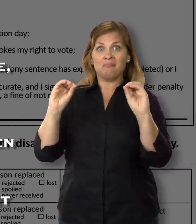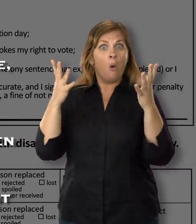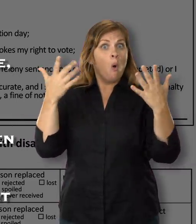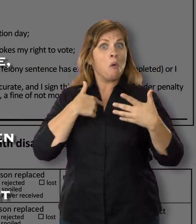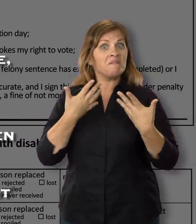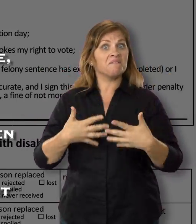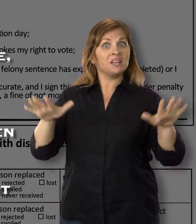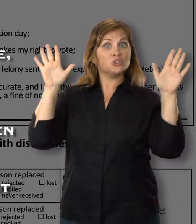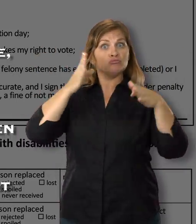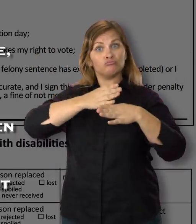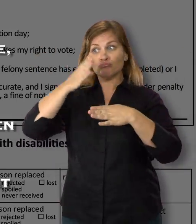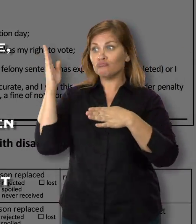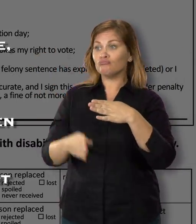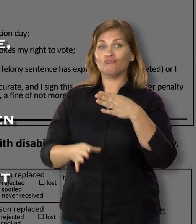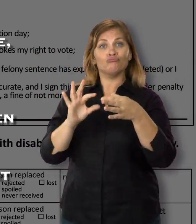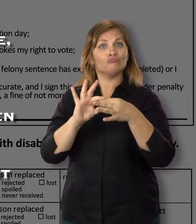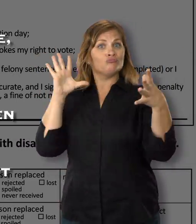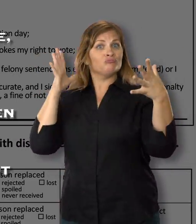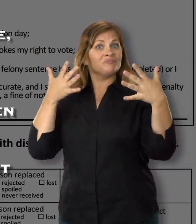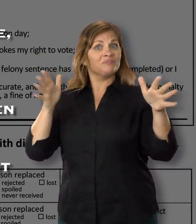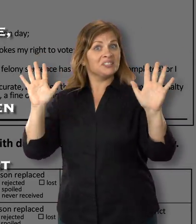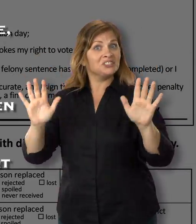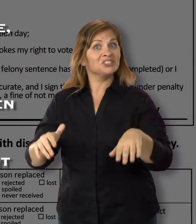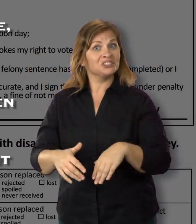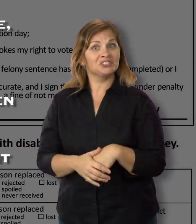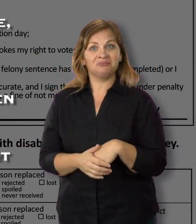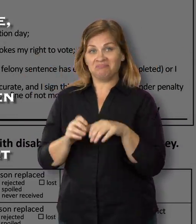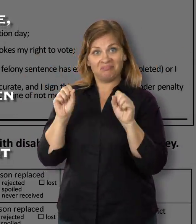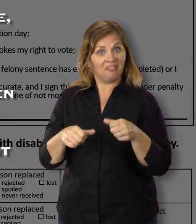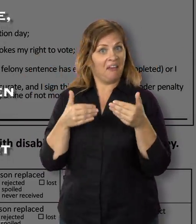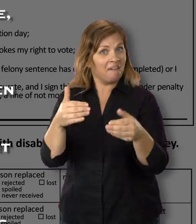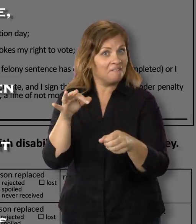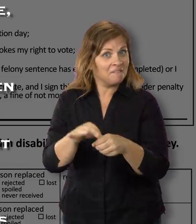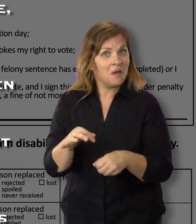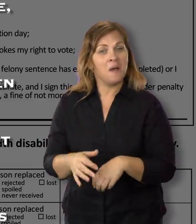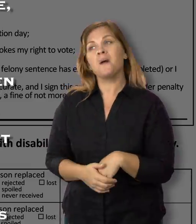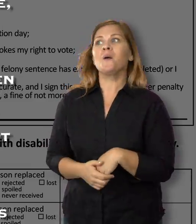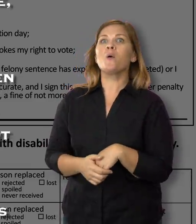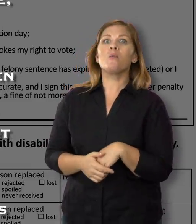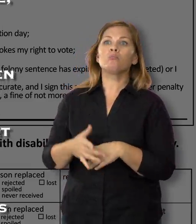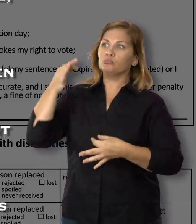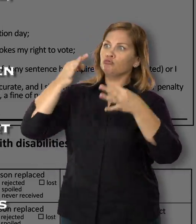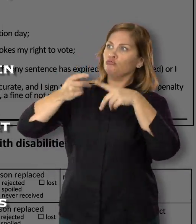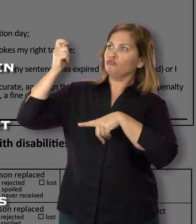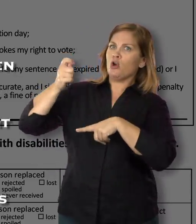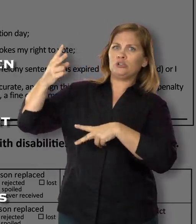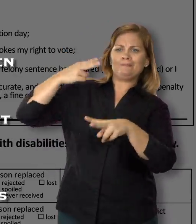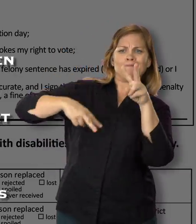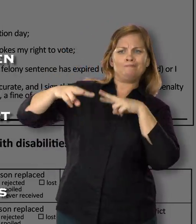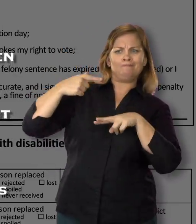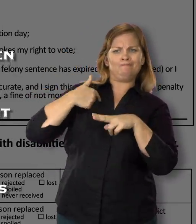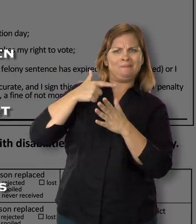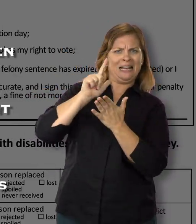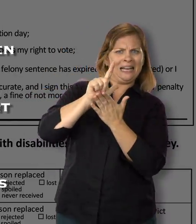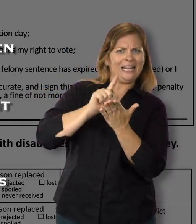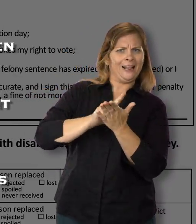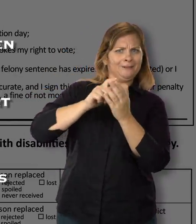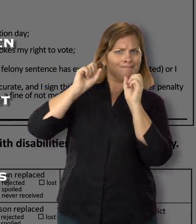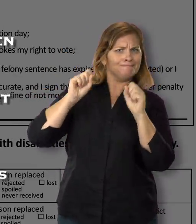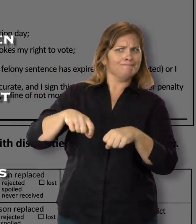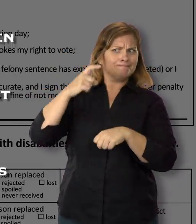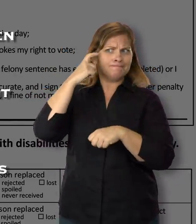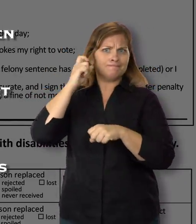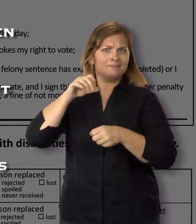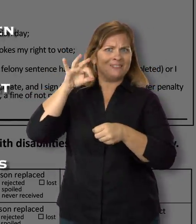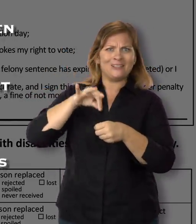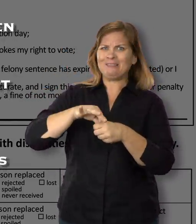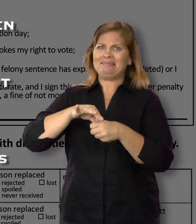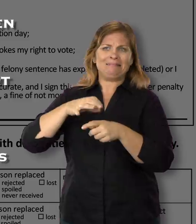or I have been discharged from my sentence;